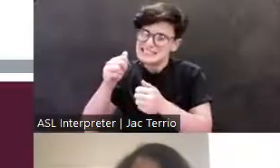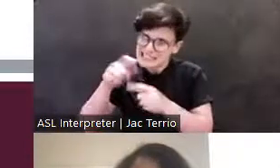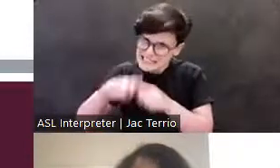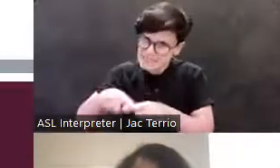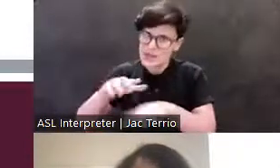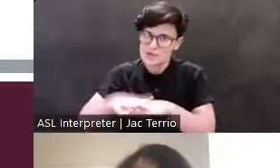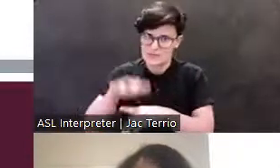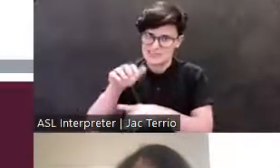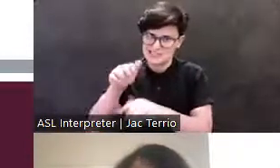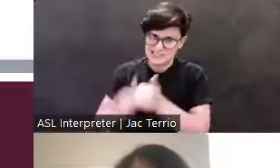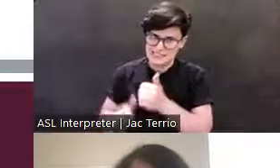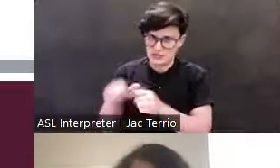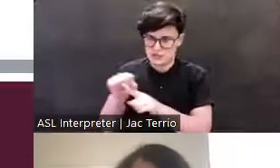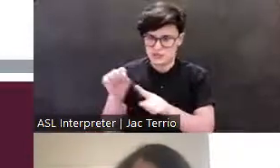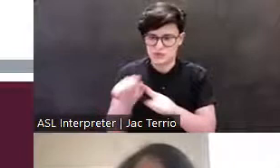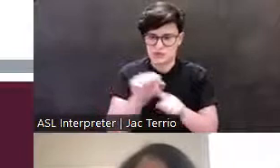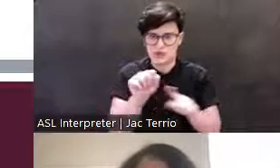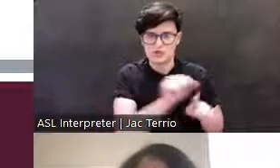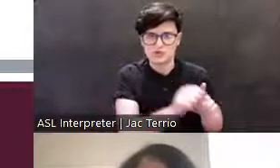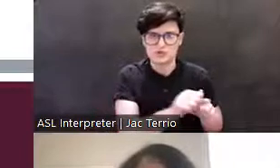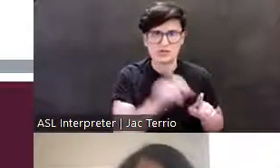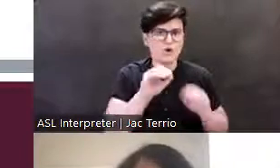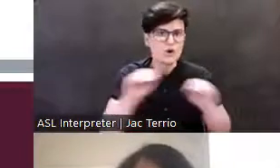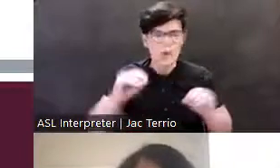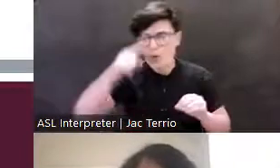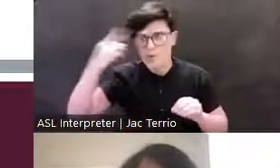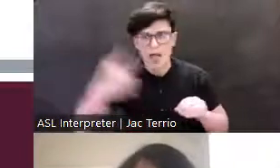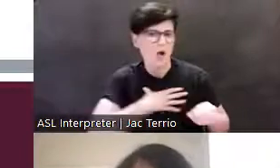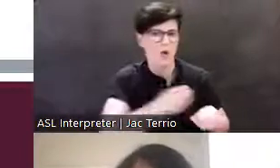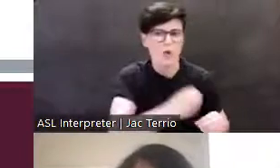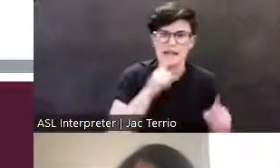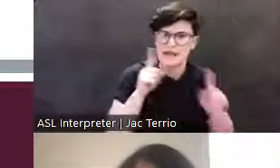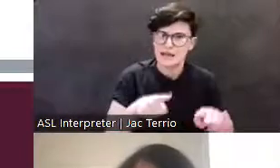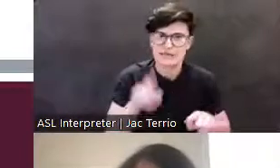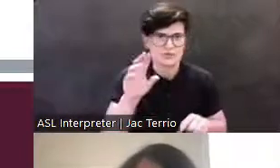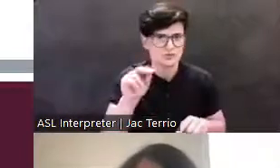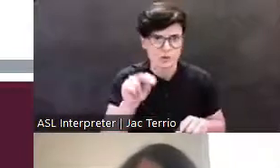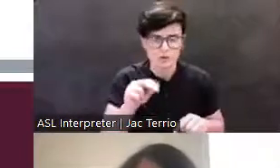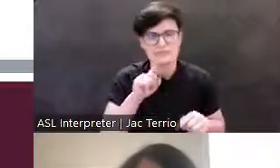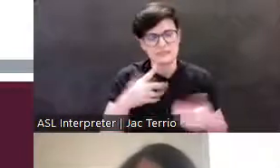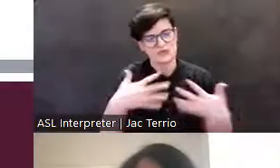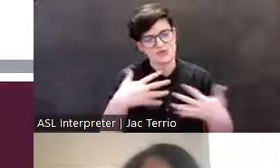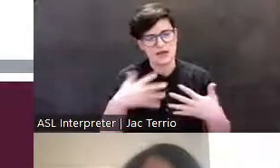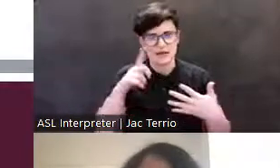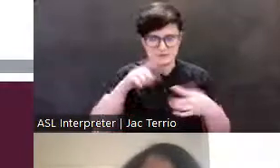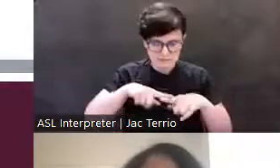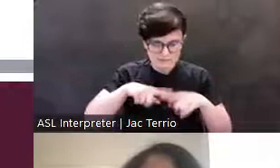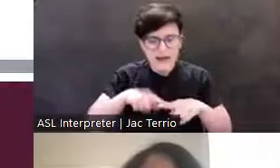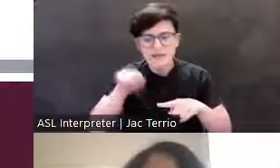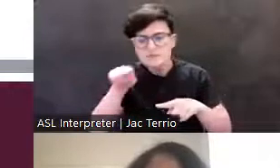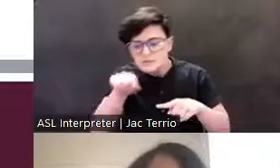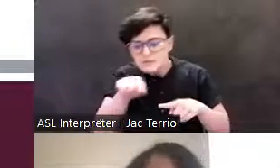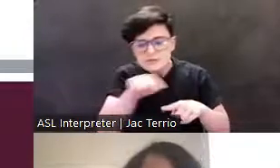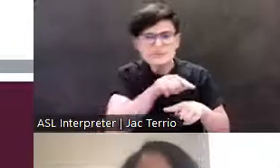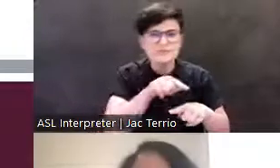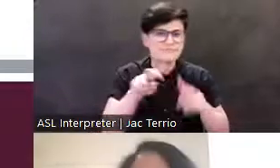It's about what the individual needs and what will be needed to accommodate their disability.